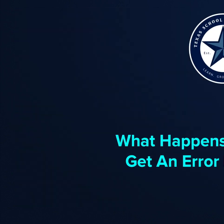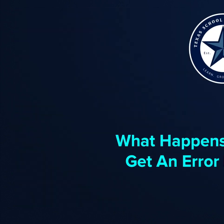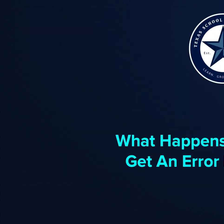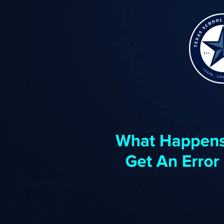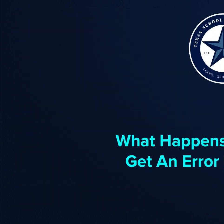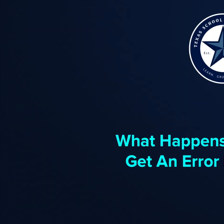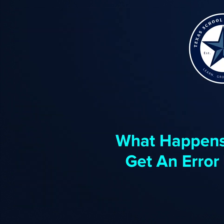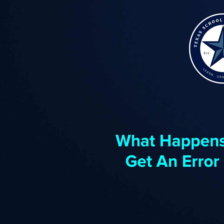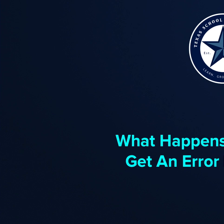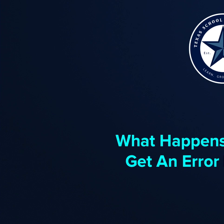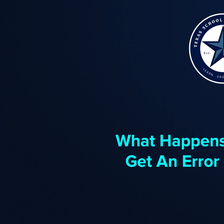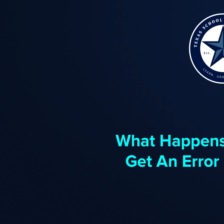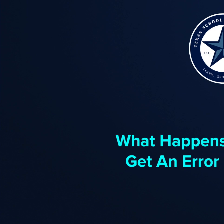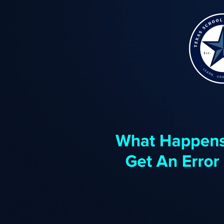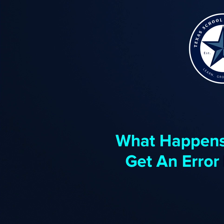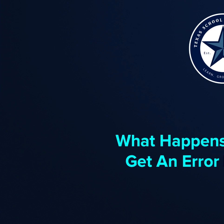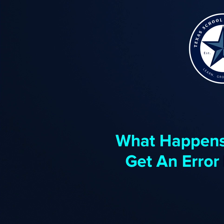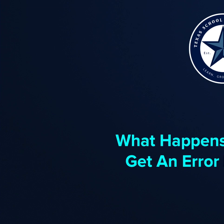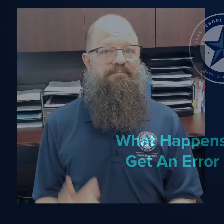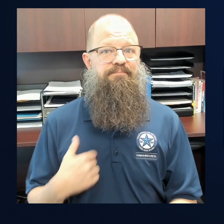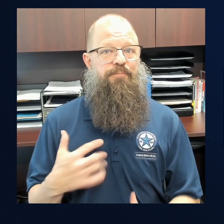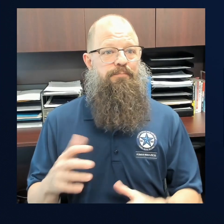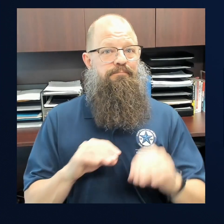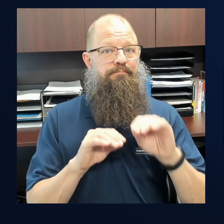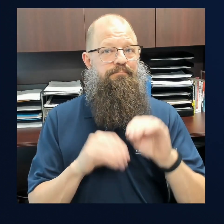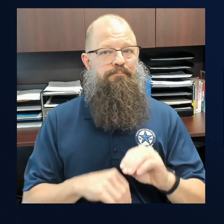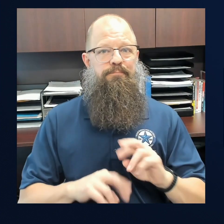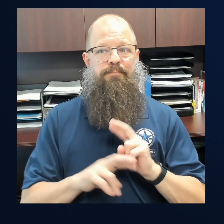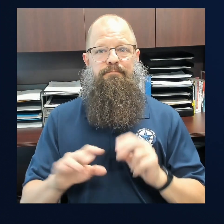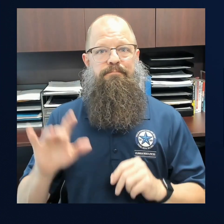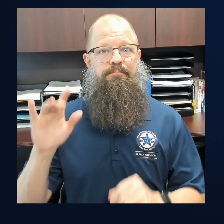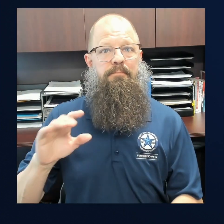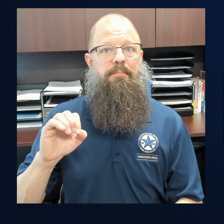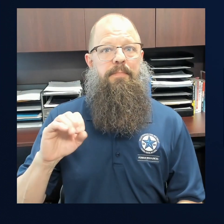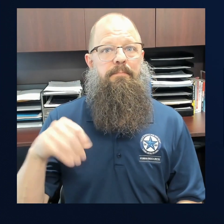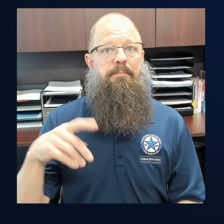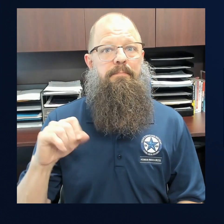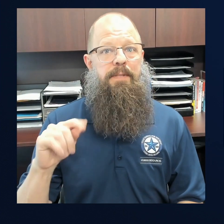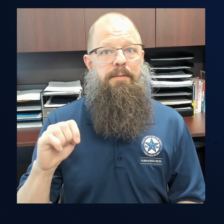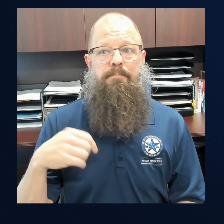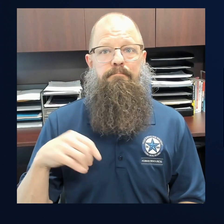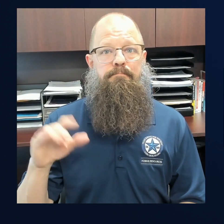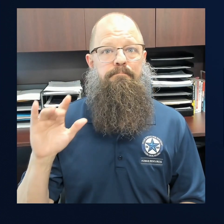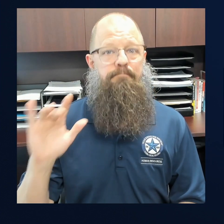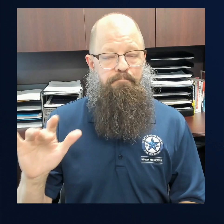always Skip the Checkpoint which is another option. So now you're ready - need to click